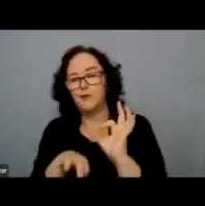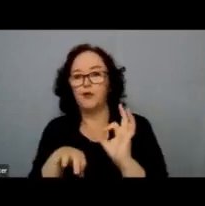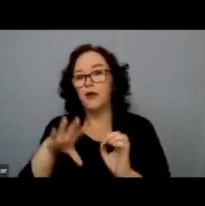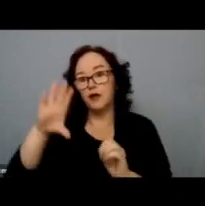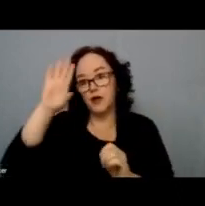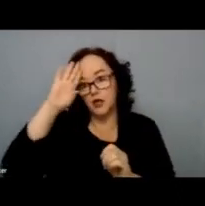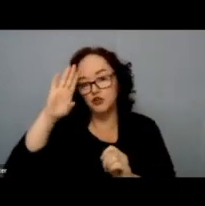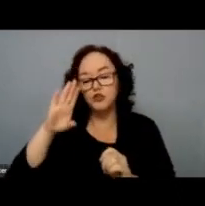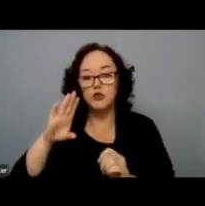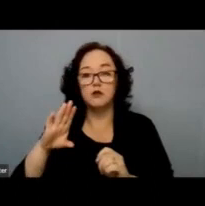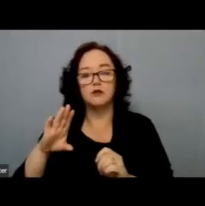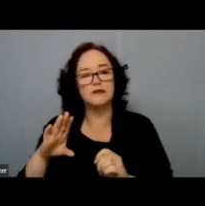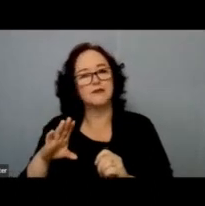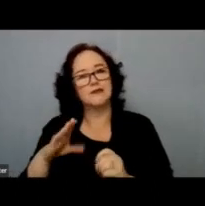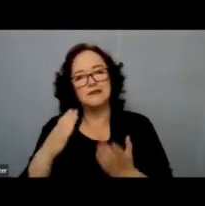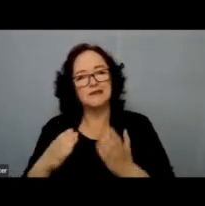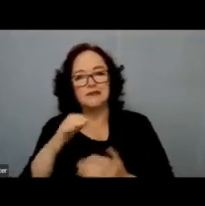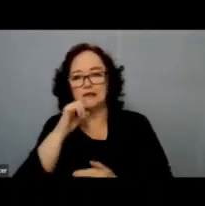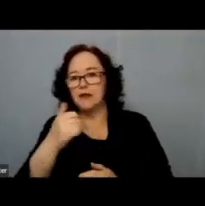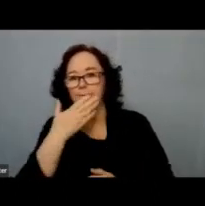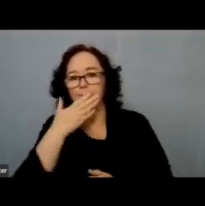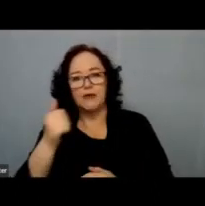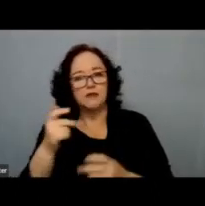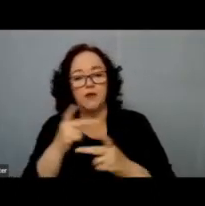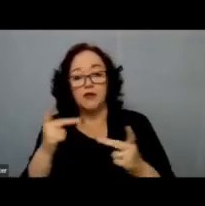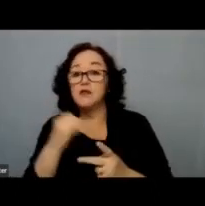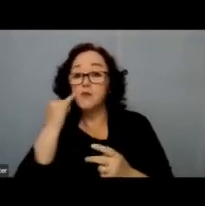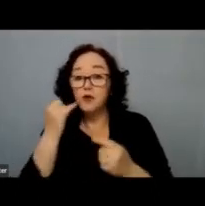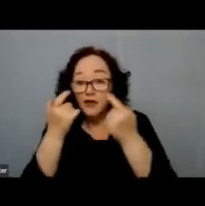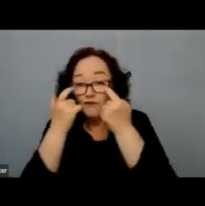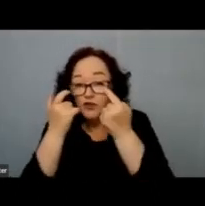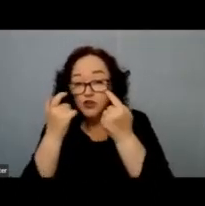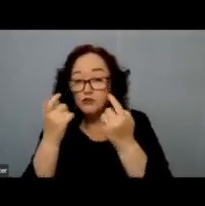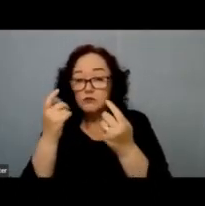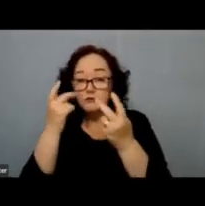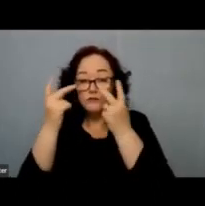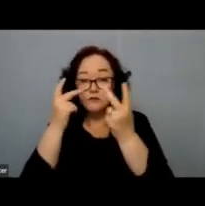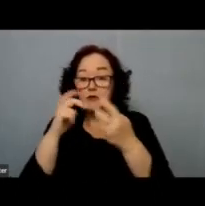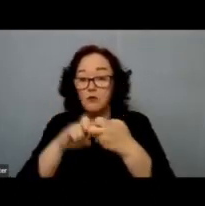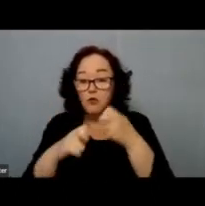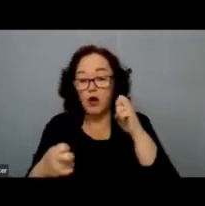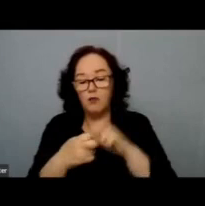best place to go. If it's a vision issue, you might go down or ophthalmologist, or other. So